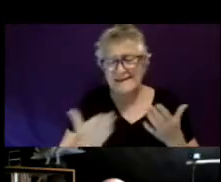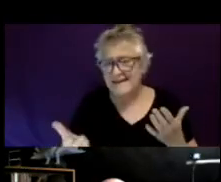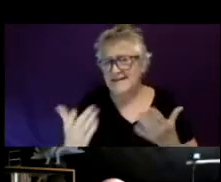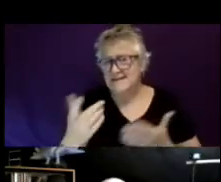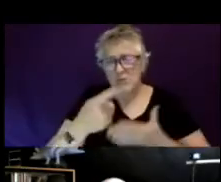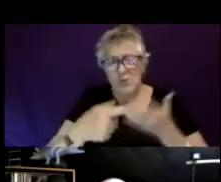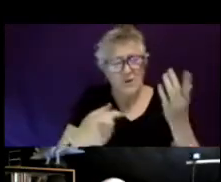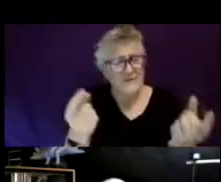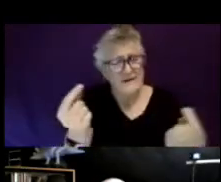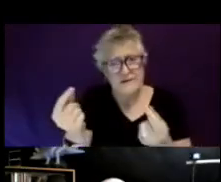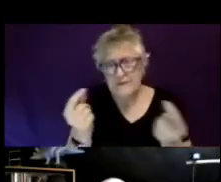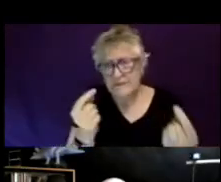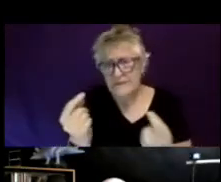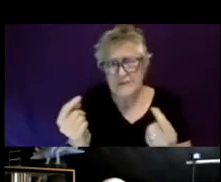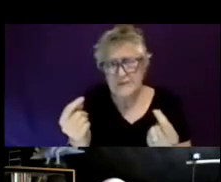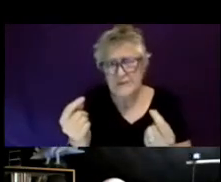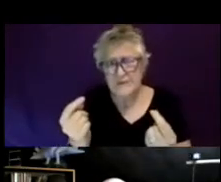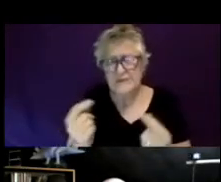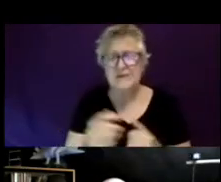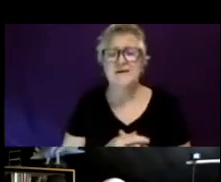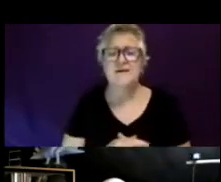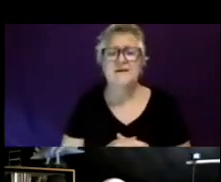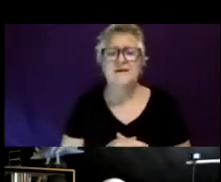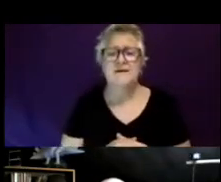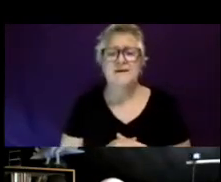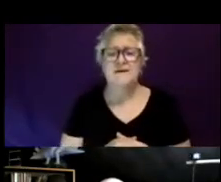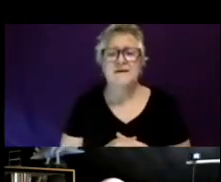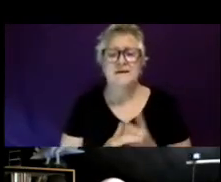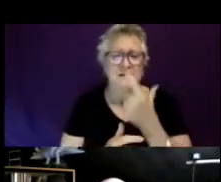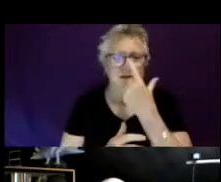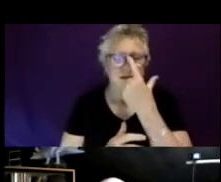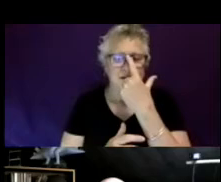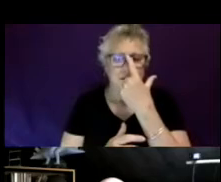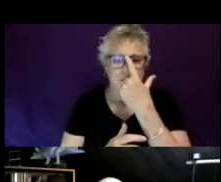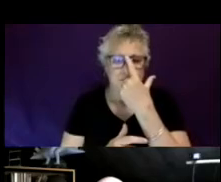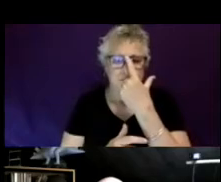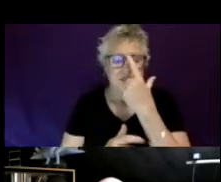Well, and here are some of your people! Yeah, these were movie props.